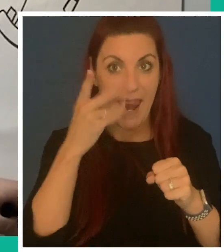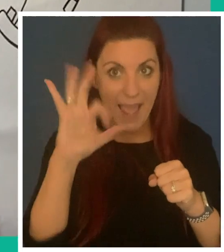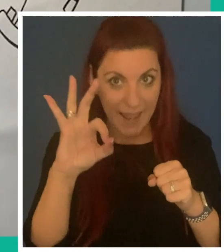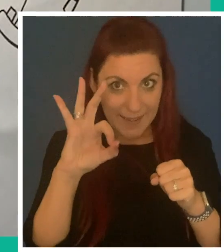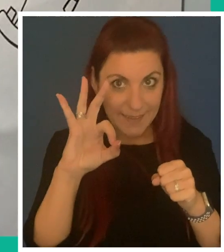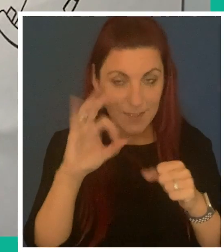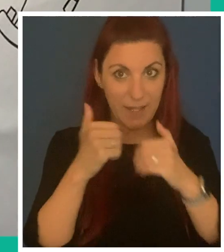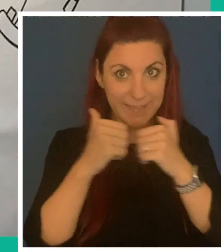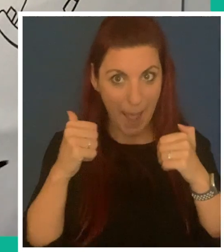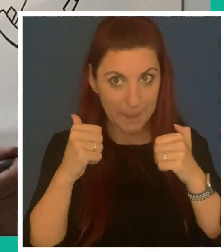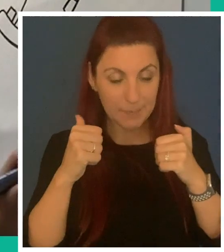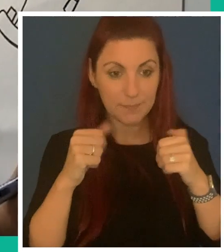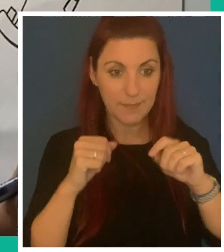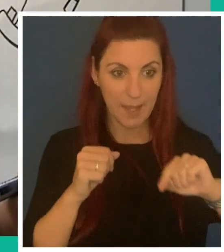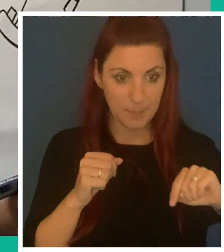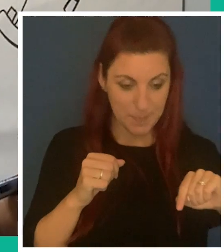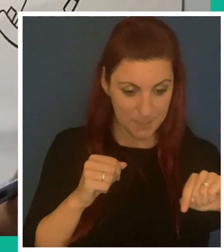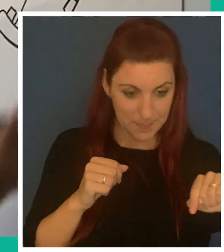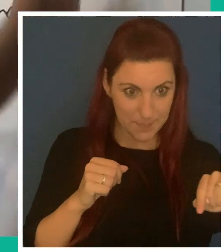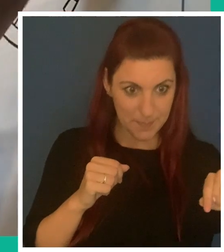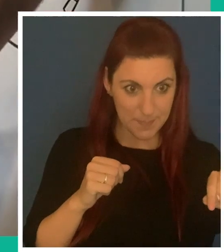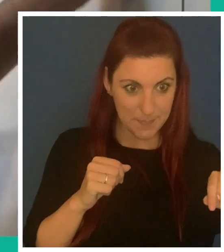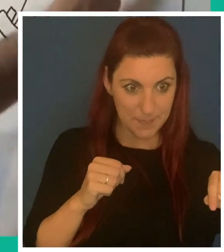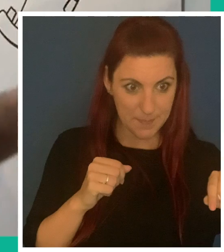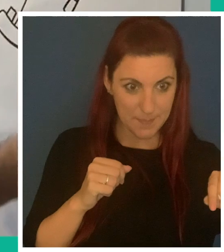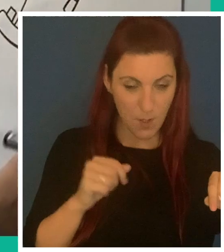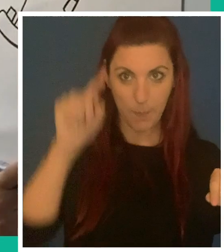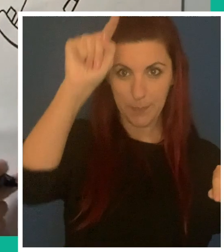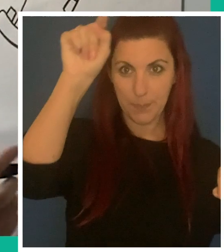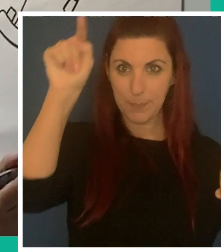then we're going pick it up again here and you can see the curve going around